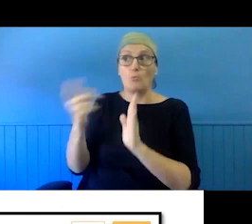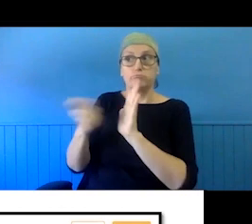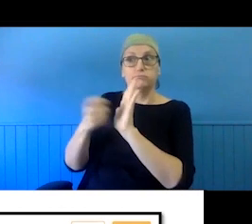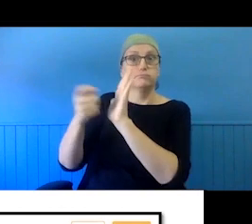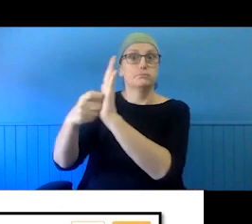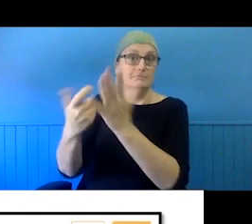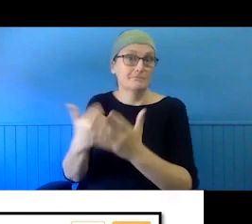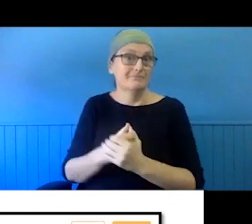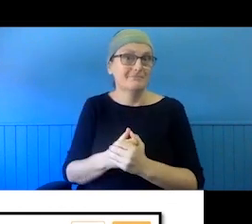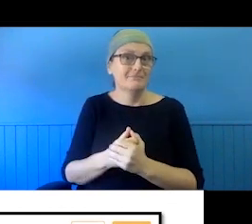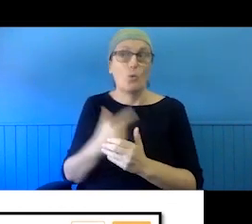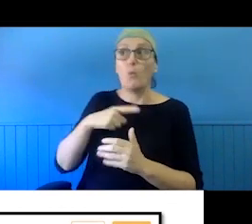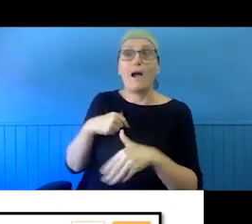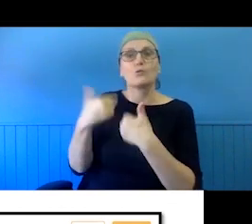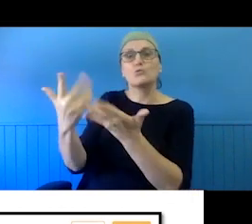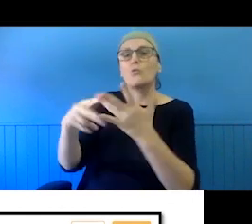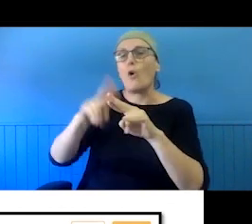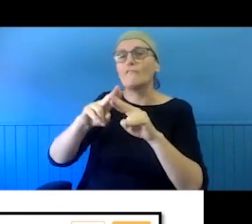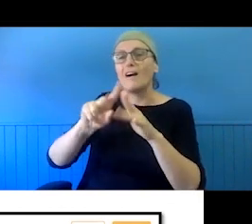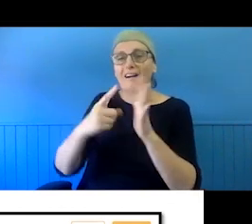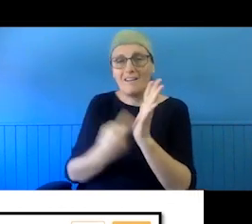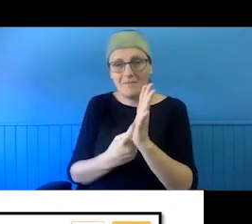on now to individual donations. This is a big growth area - individuals